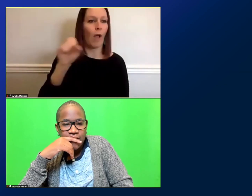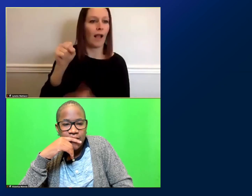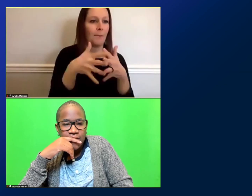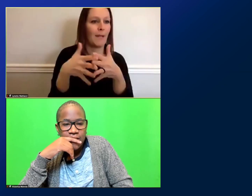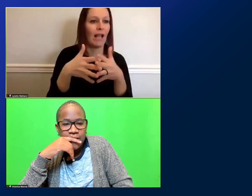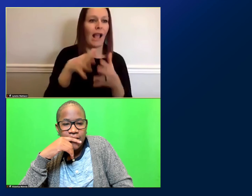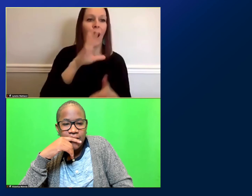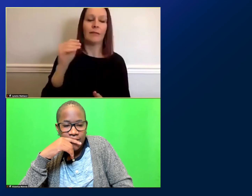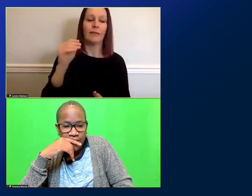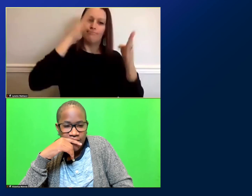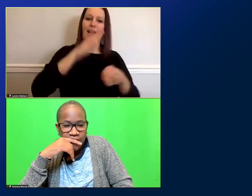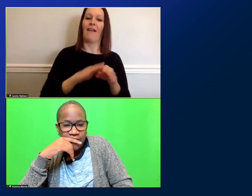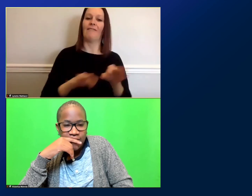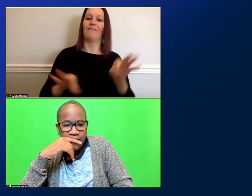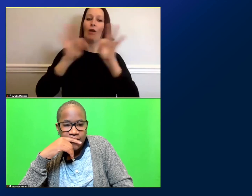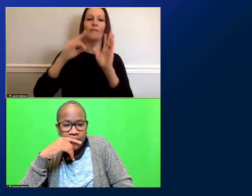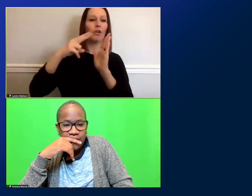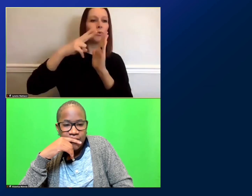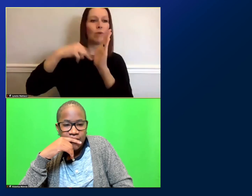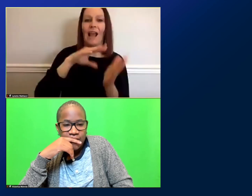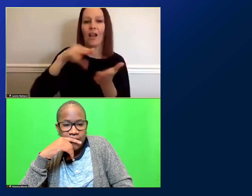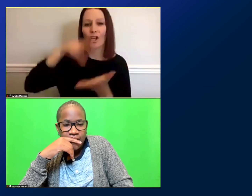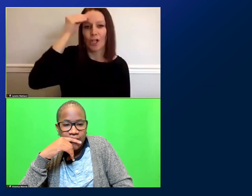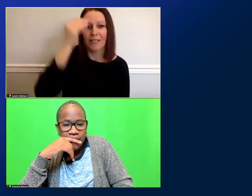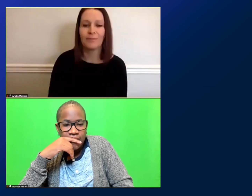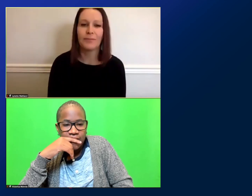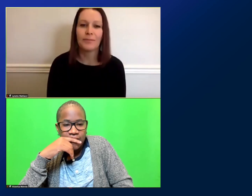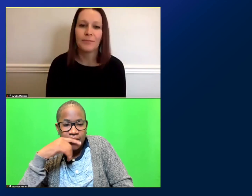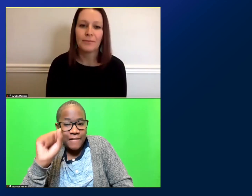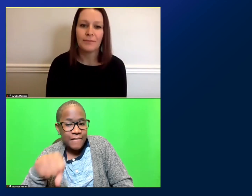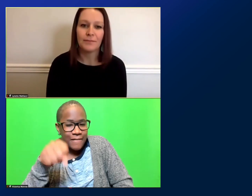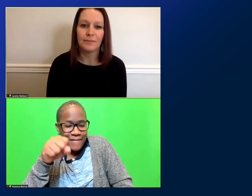birthday of dr seuss but instead uh celebrate the value of literacy and learning to read